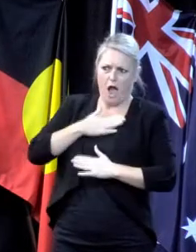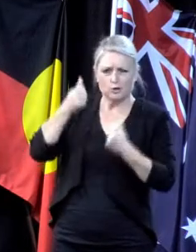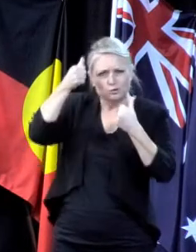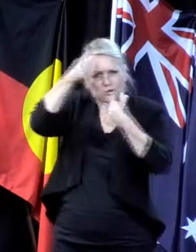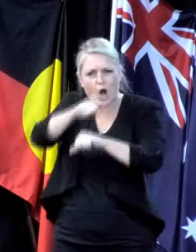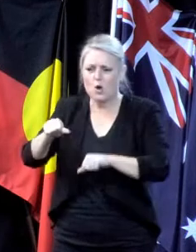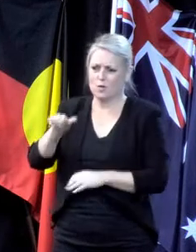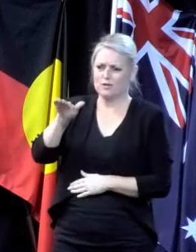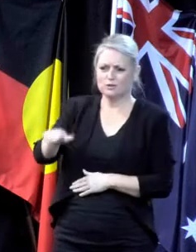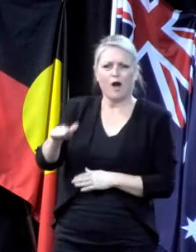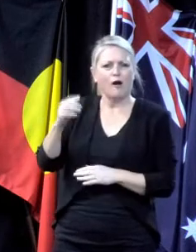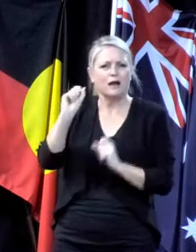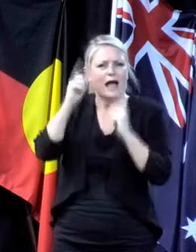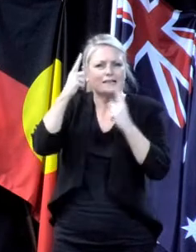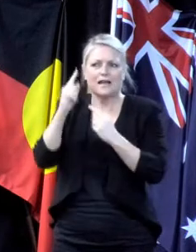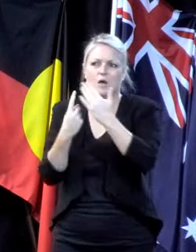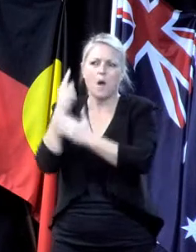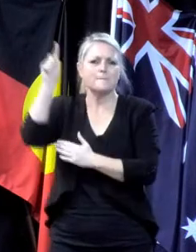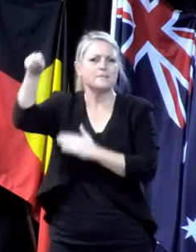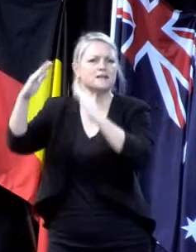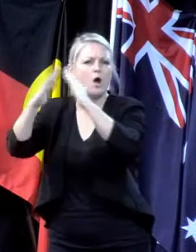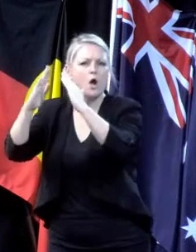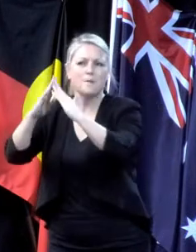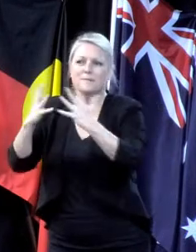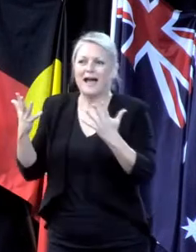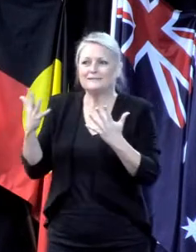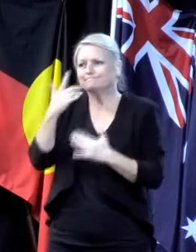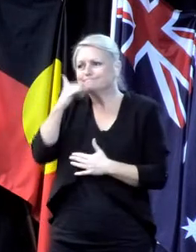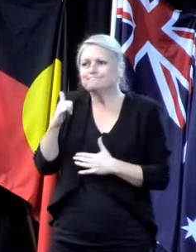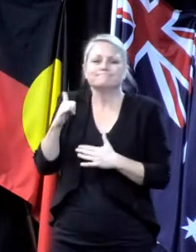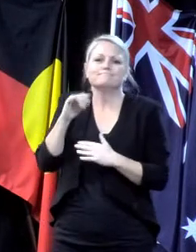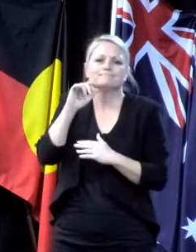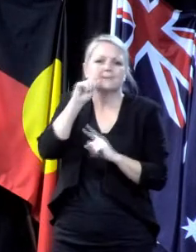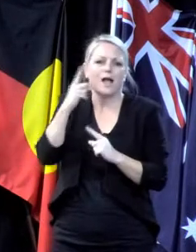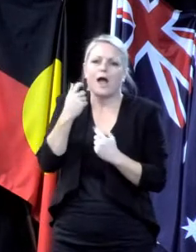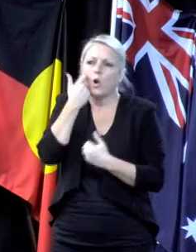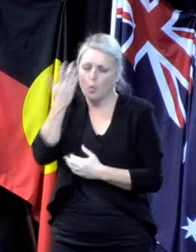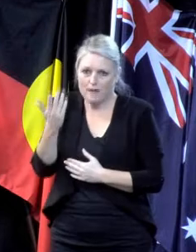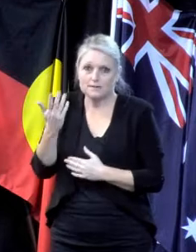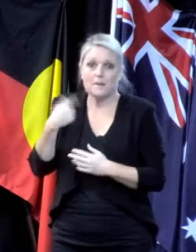and have involved with our students. But it's not always the case. But, for us, then, the default is the child themselves.